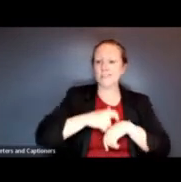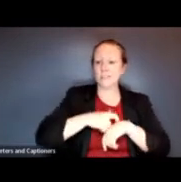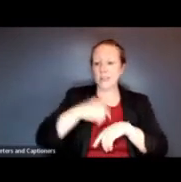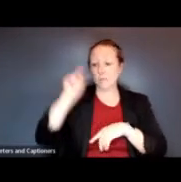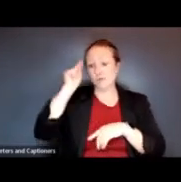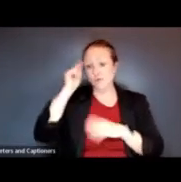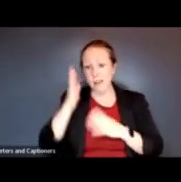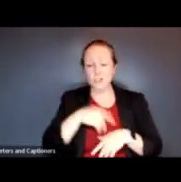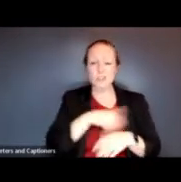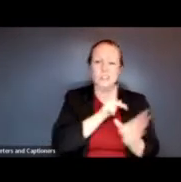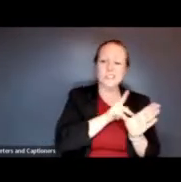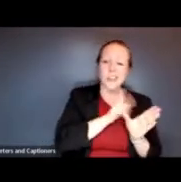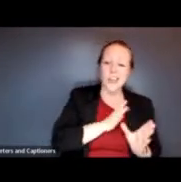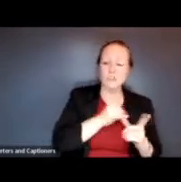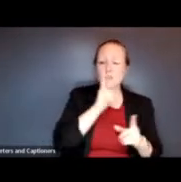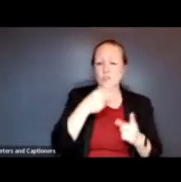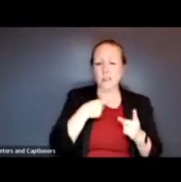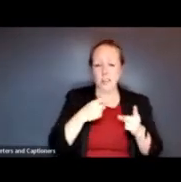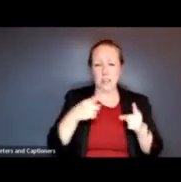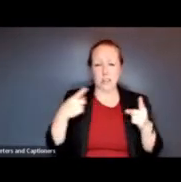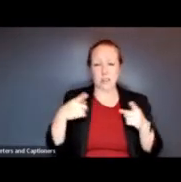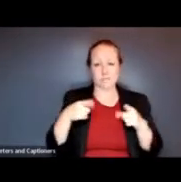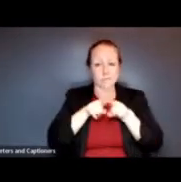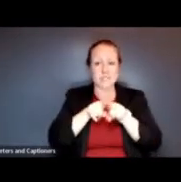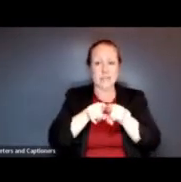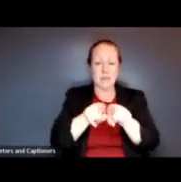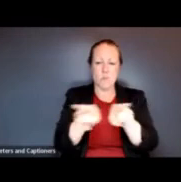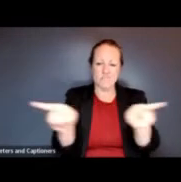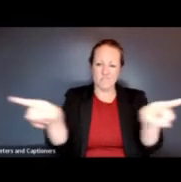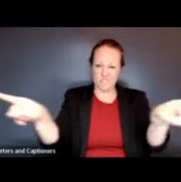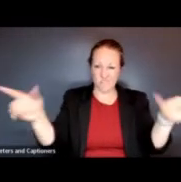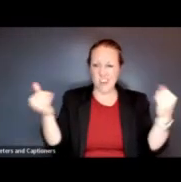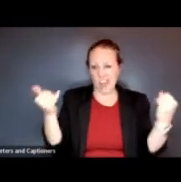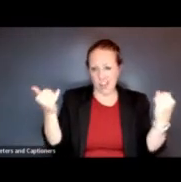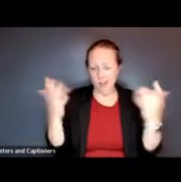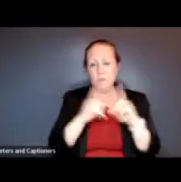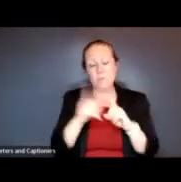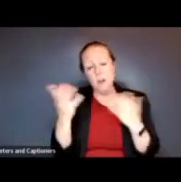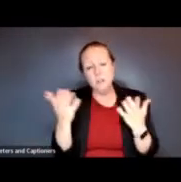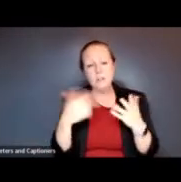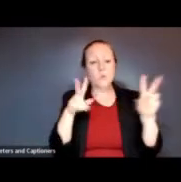the same field. And we have since diverged, I think, unfortunately, but the quote is, "it is not only the kind of